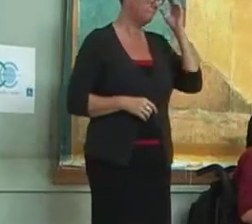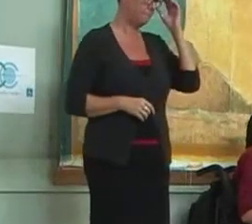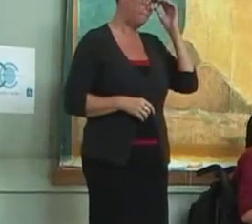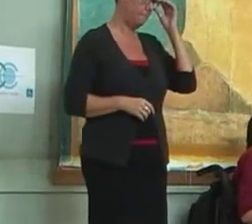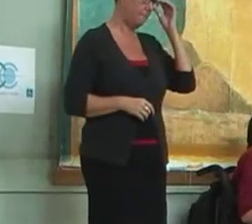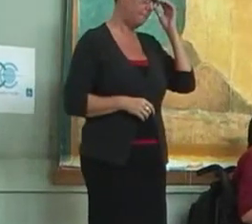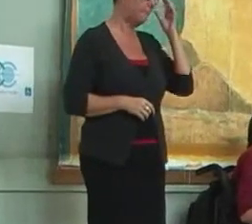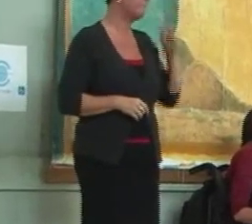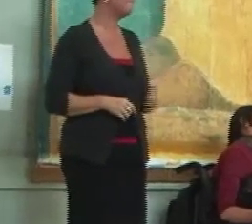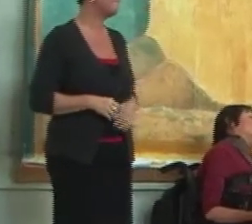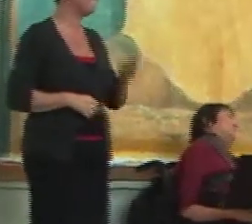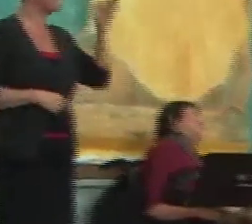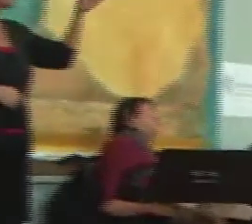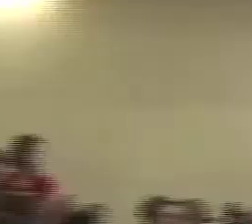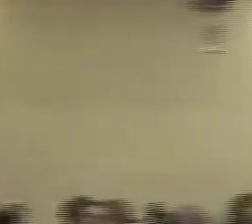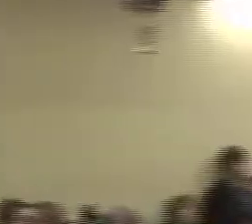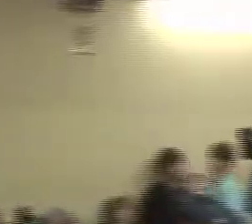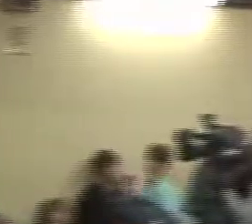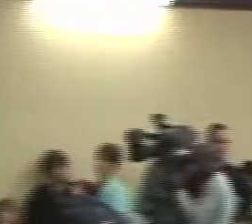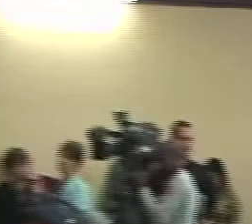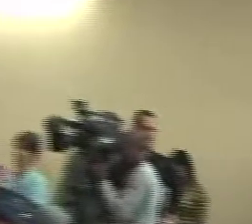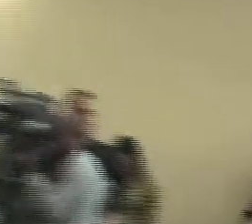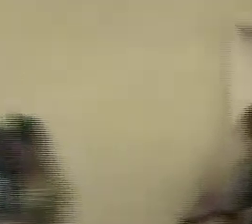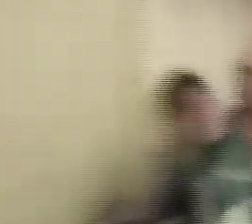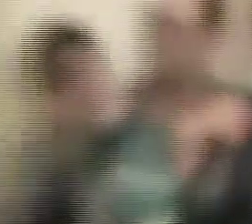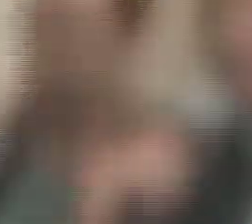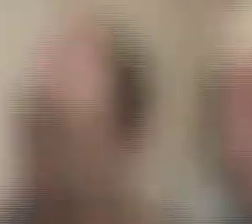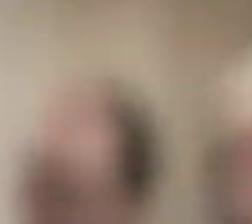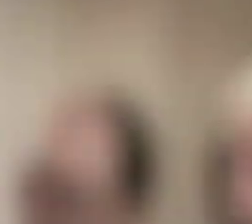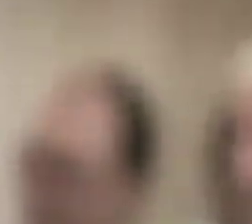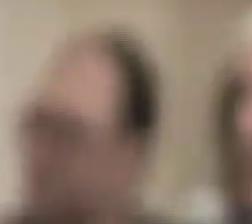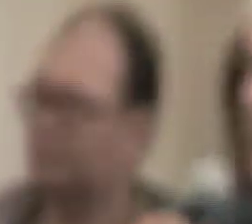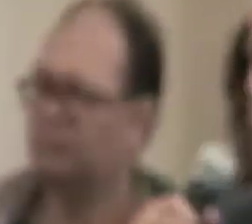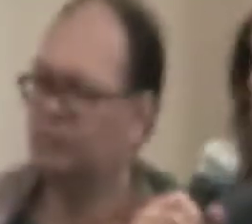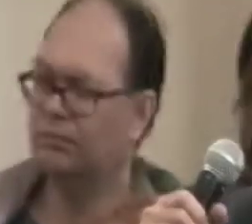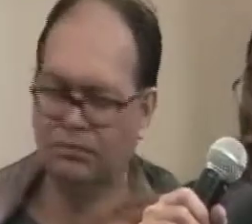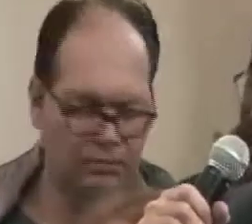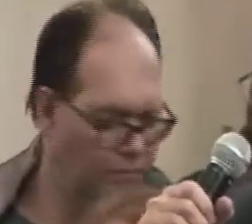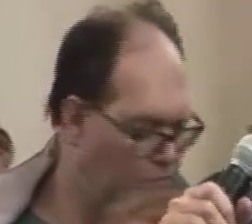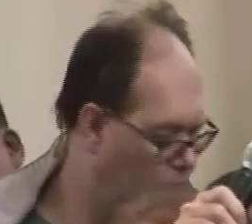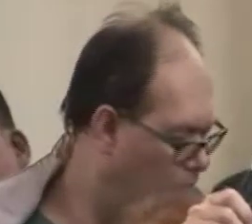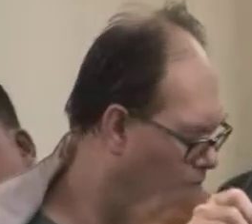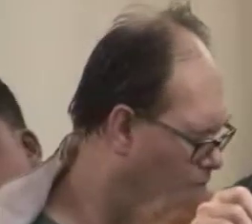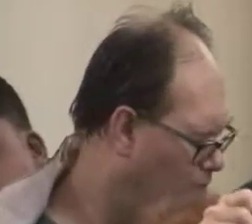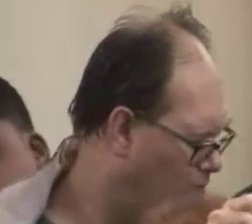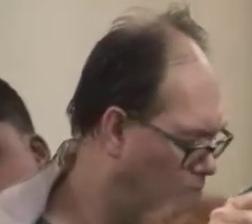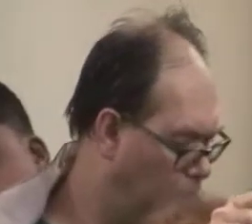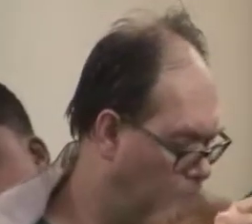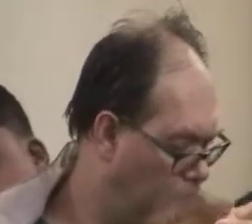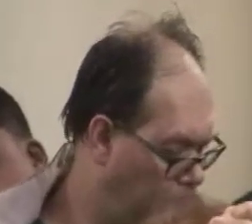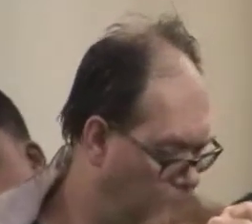[David Reville] Thank you. My name's David, Ryerson School of Disability Studies. And, as Joe Pantalone knows, I have been diagnosed